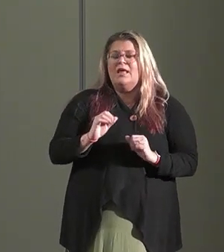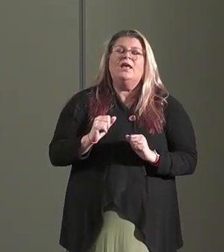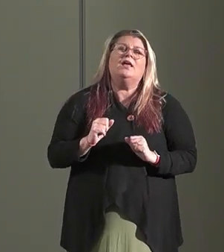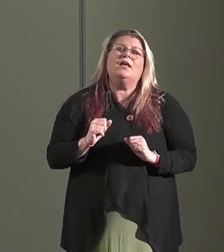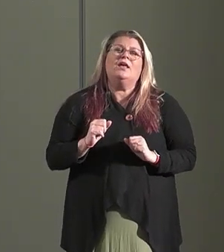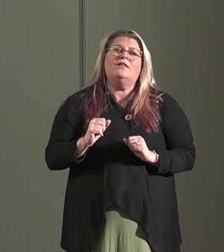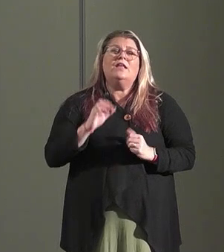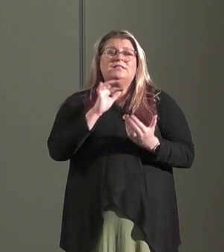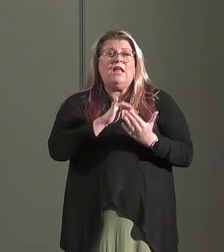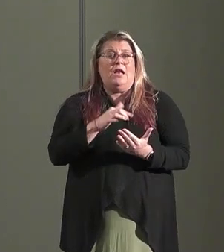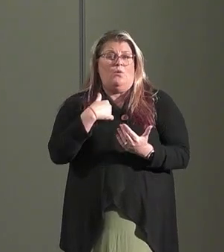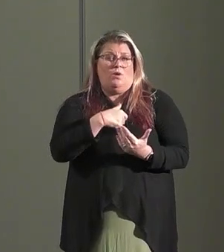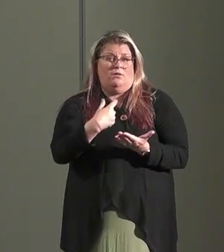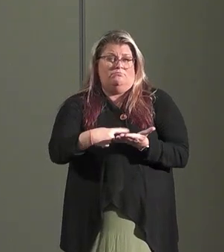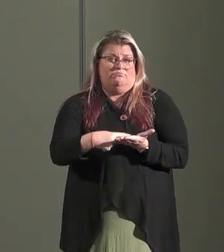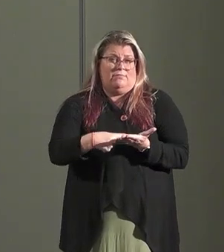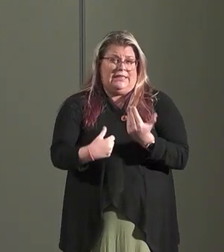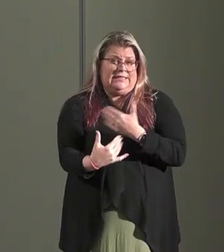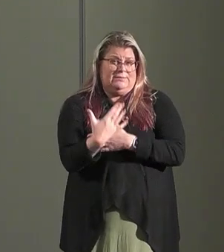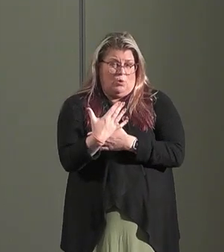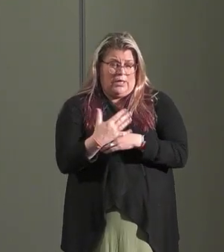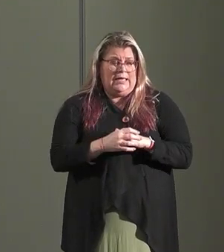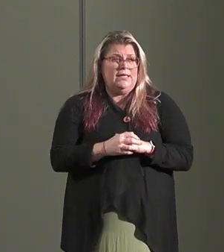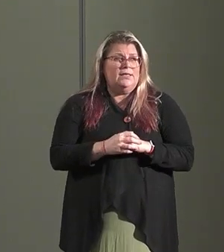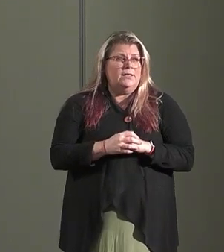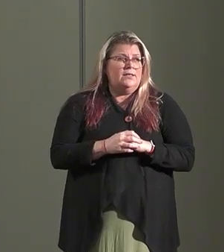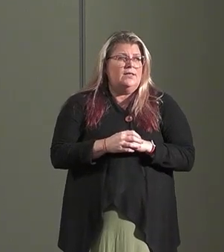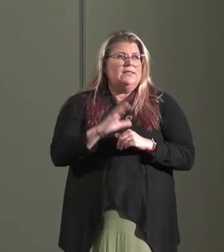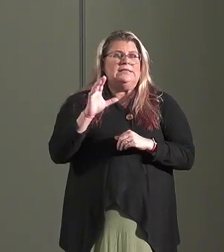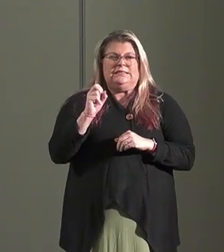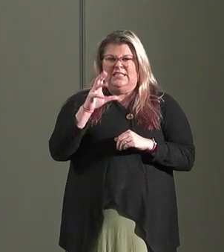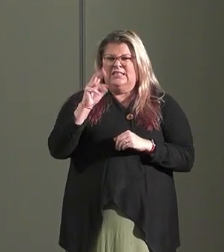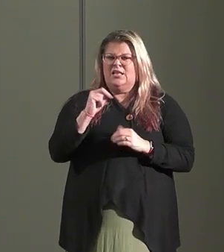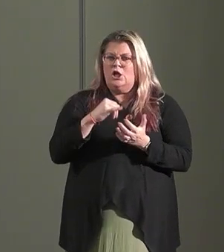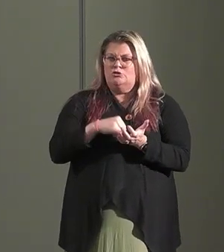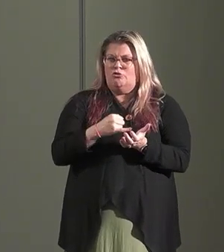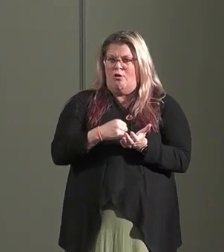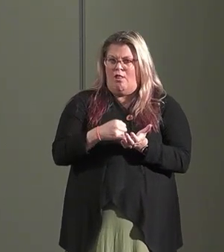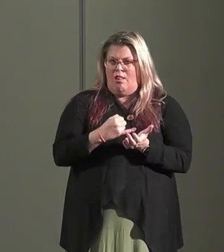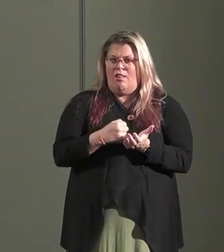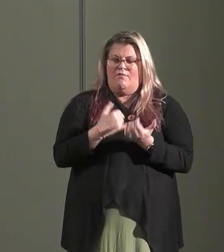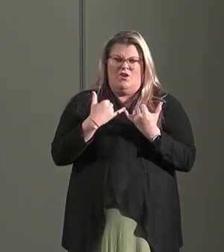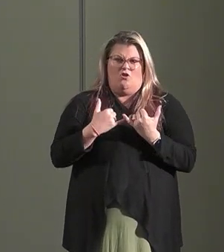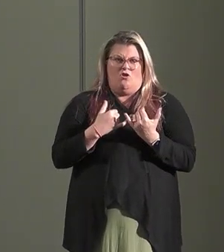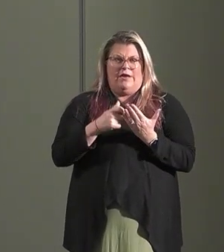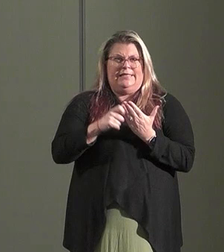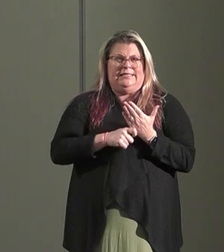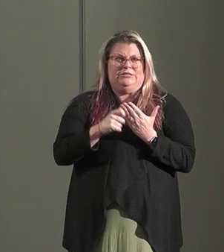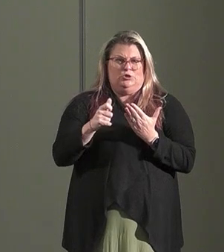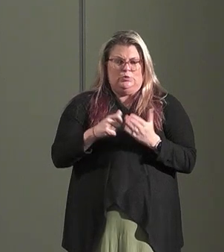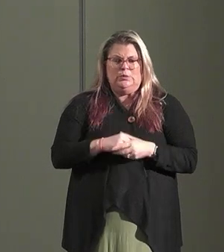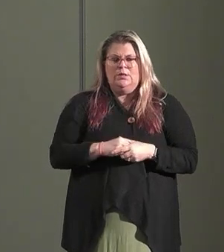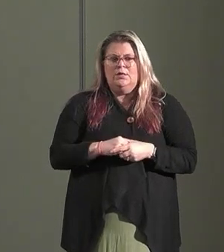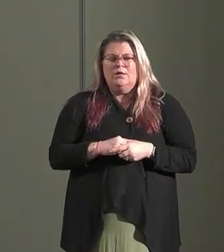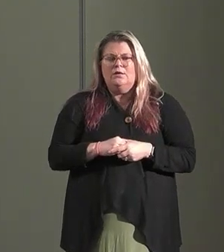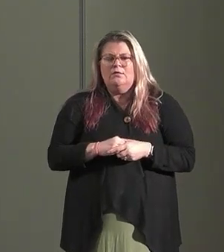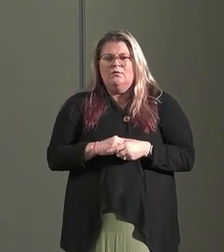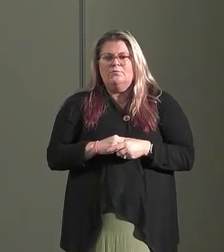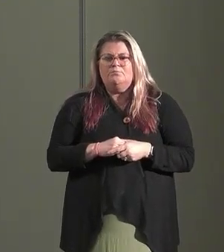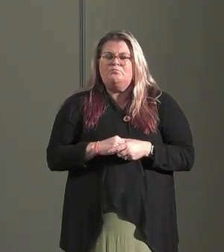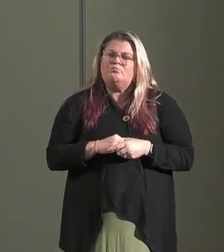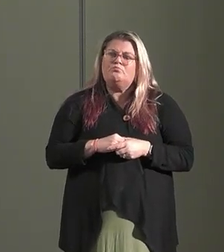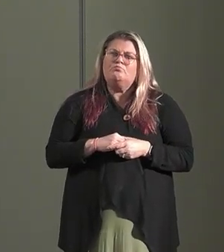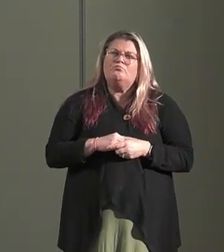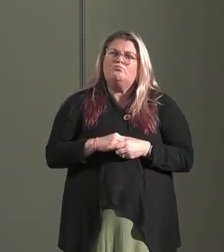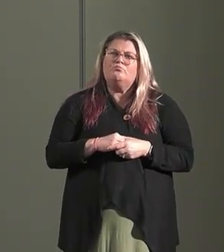morning that is in CSUN journal of the current issue. In part is looking at